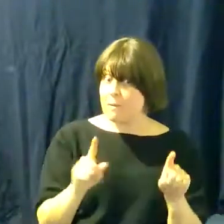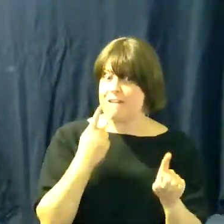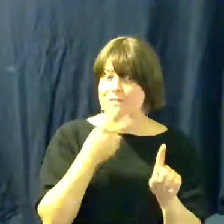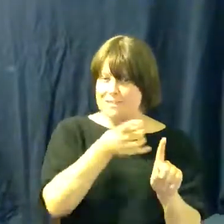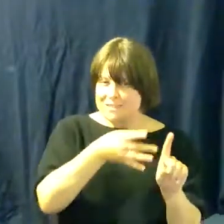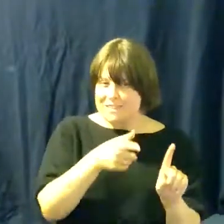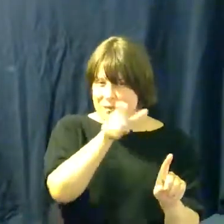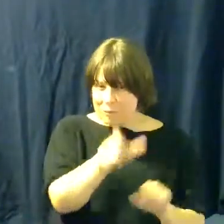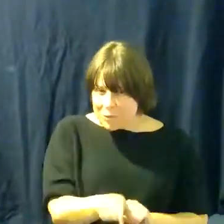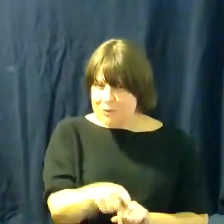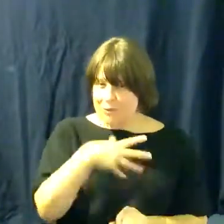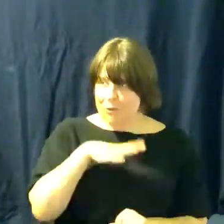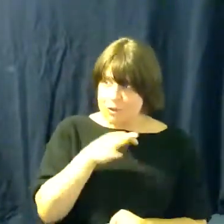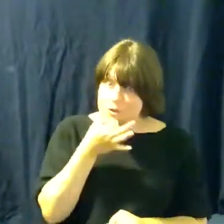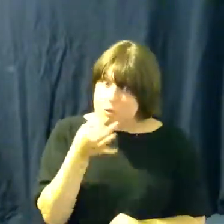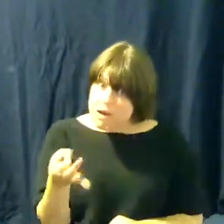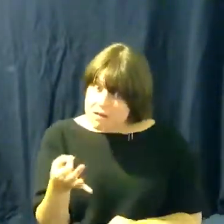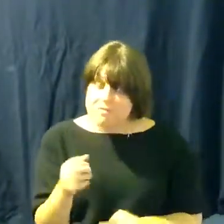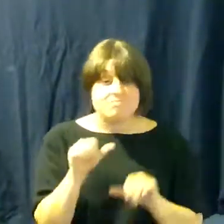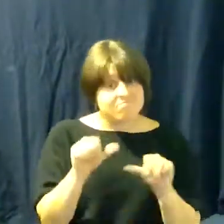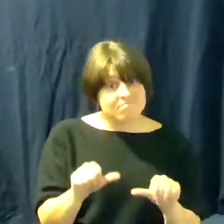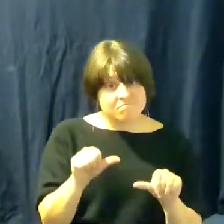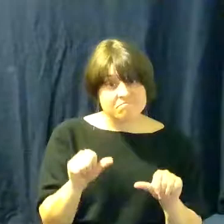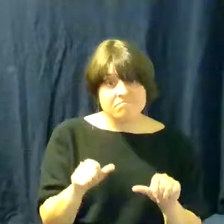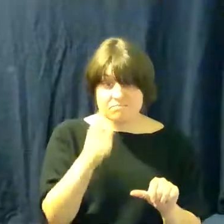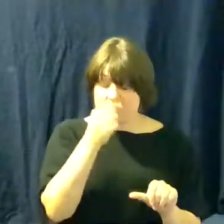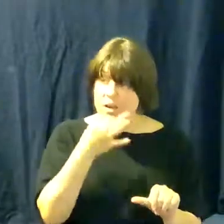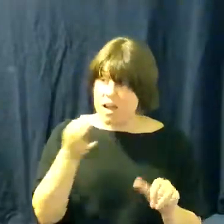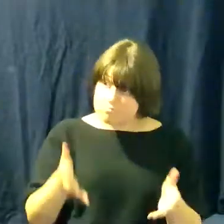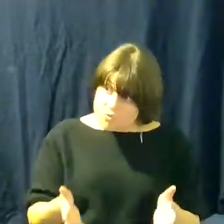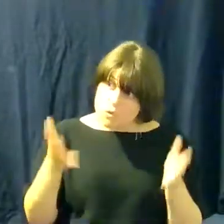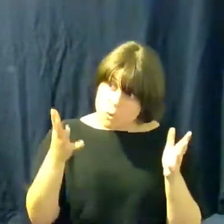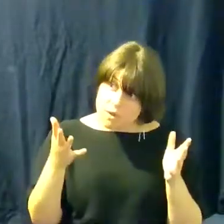. They might say no, that's fine, but if there's someone